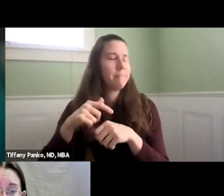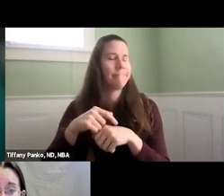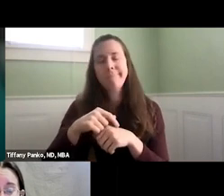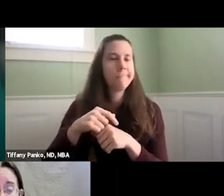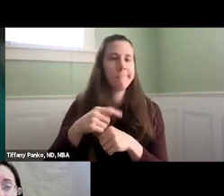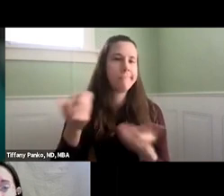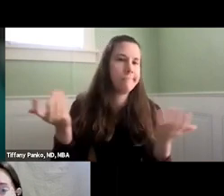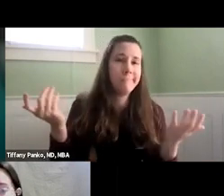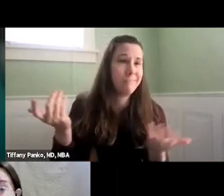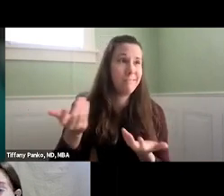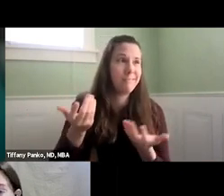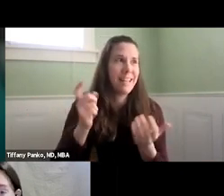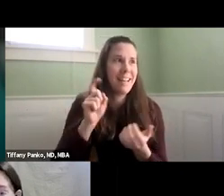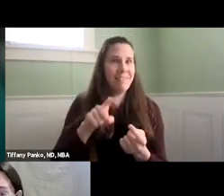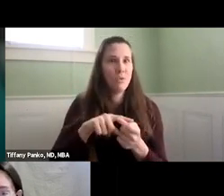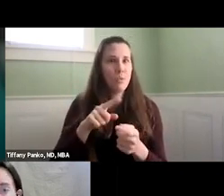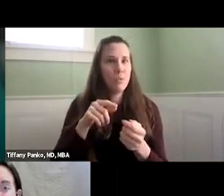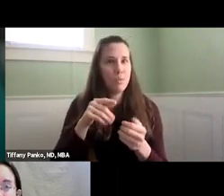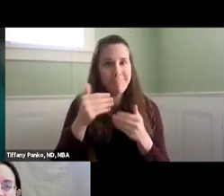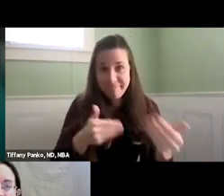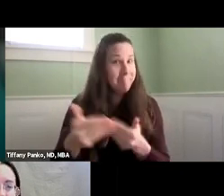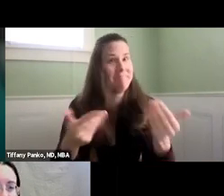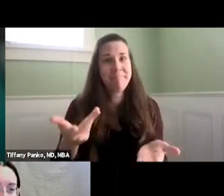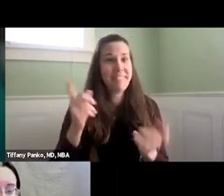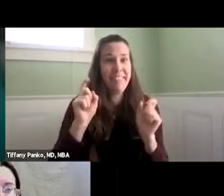use the same language, it is important to bring in an interpreter, not having enough